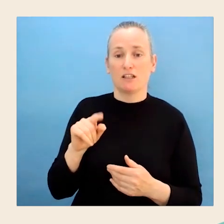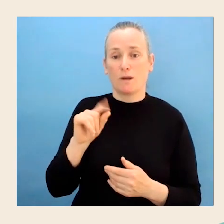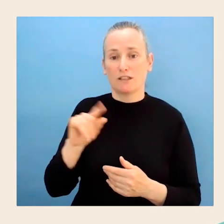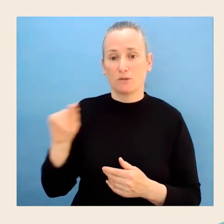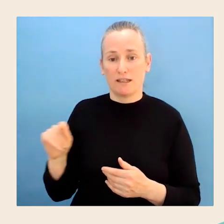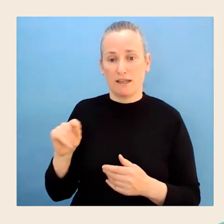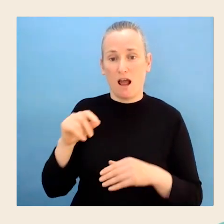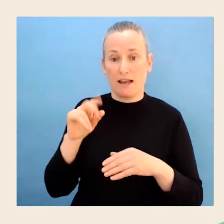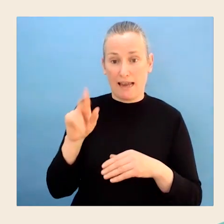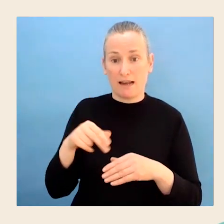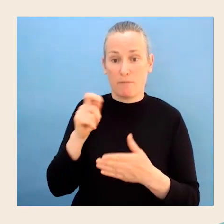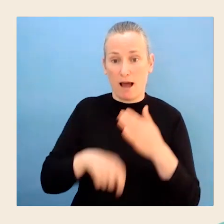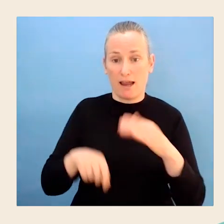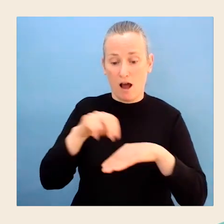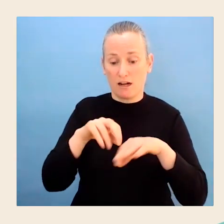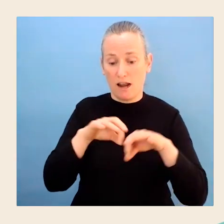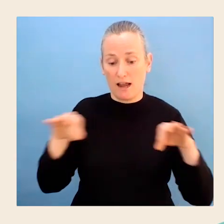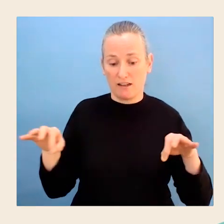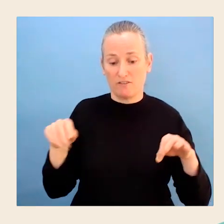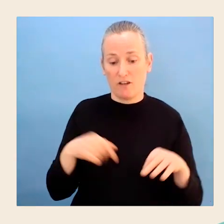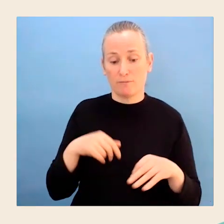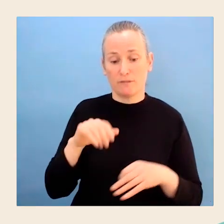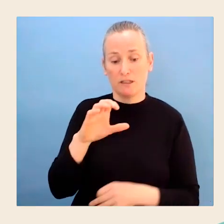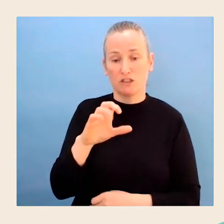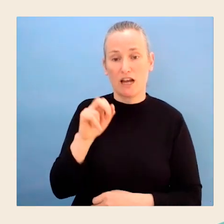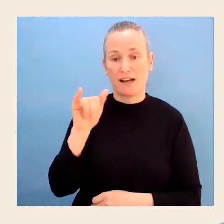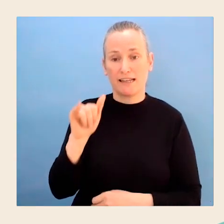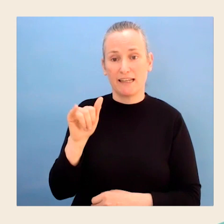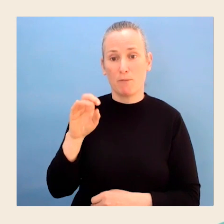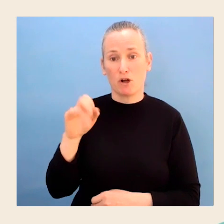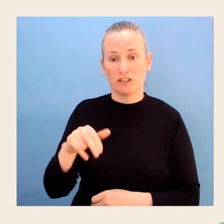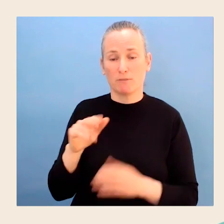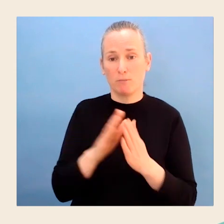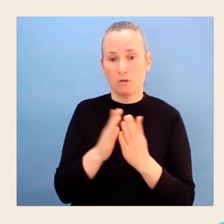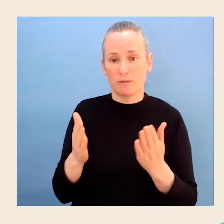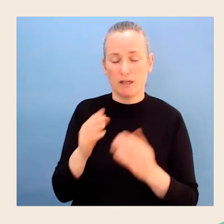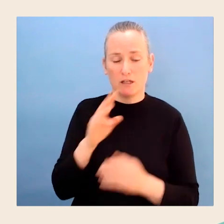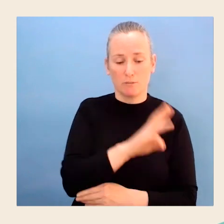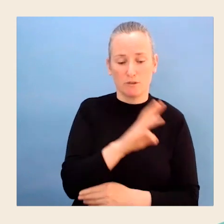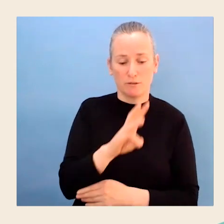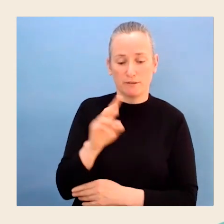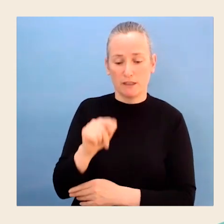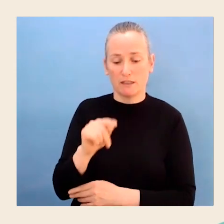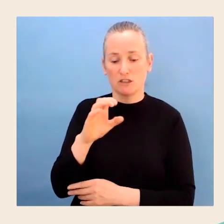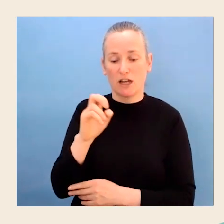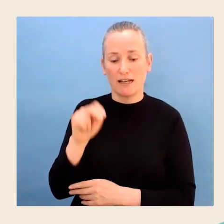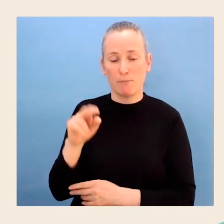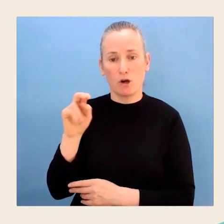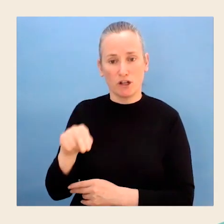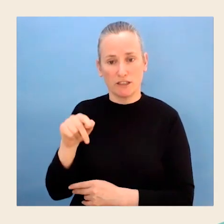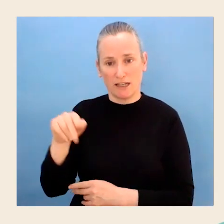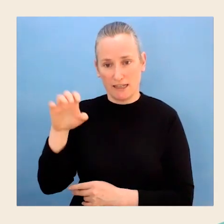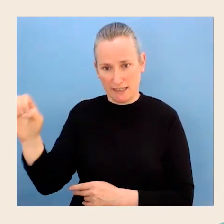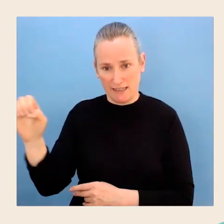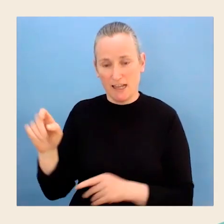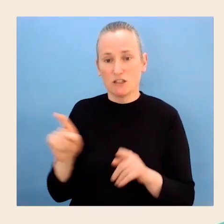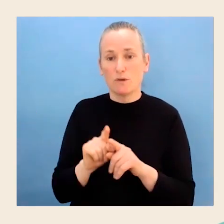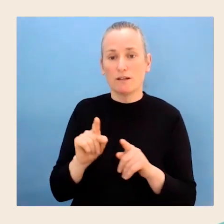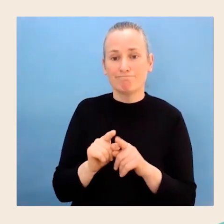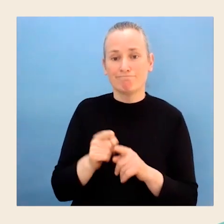Charlie Byrne's bookshop, www.charliebyrne.ie, and make sure you also check out other festival events happening online over the coming days